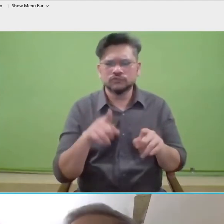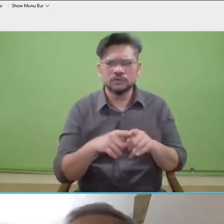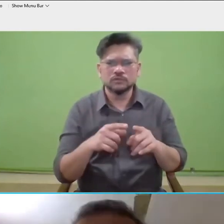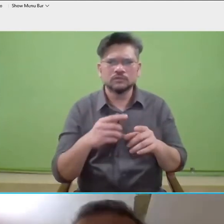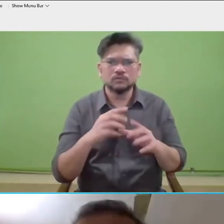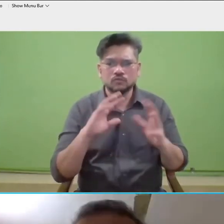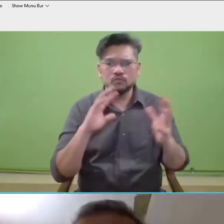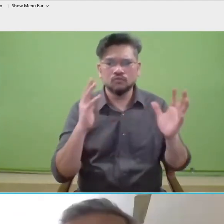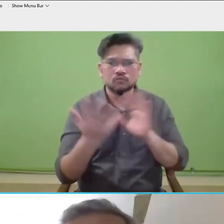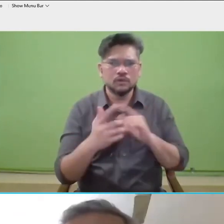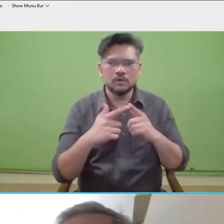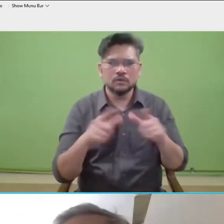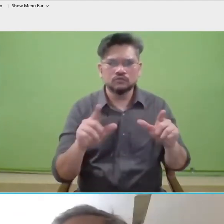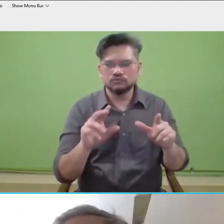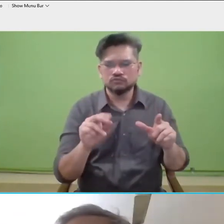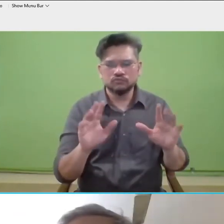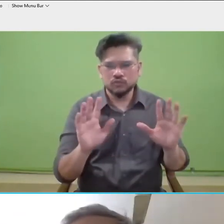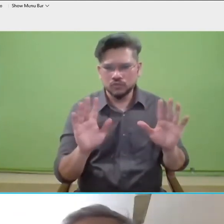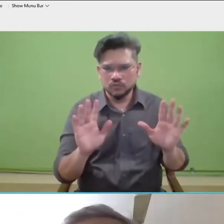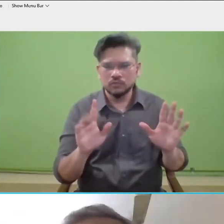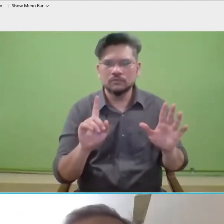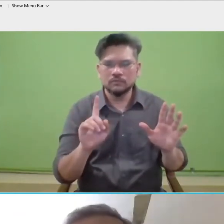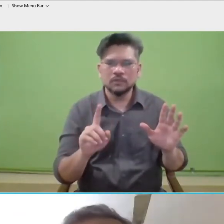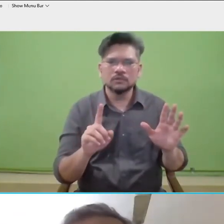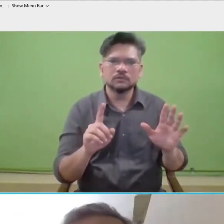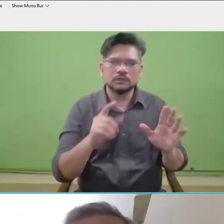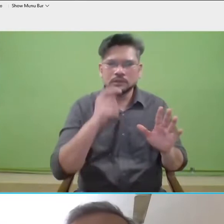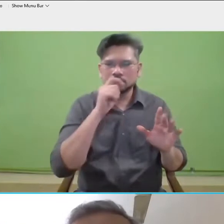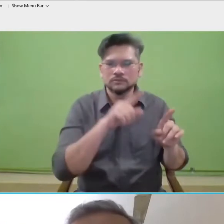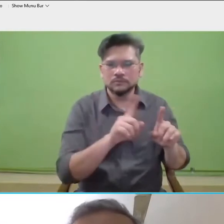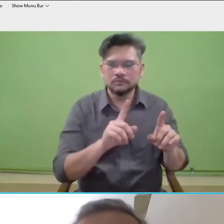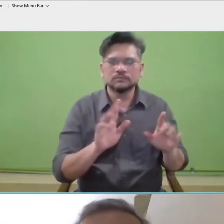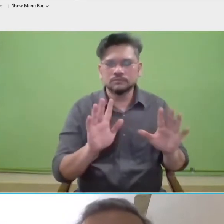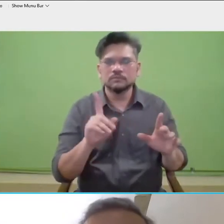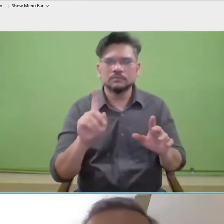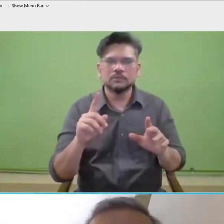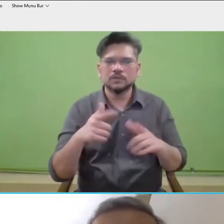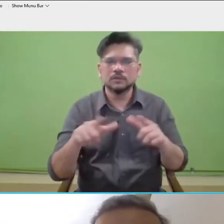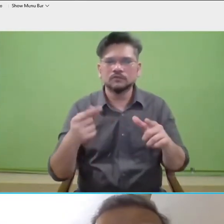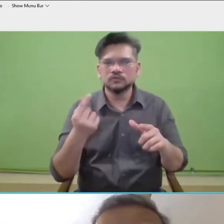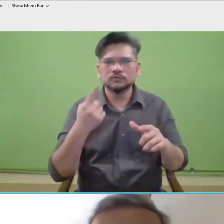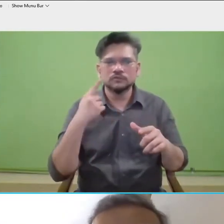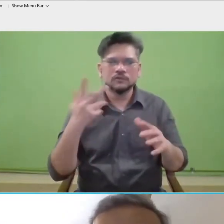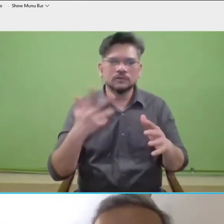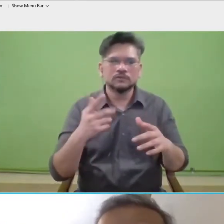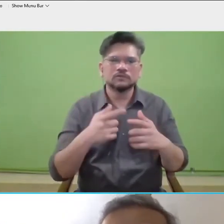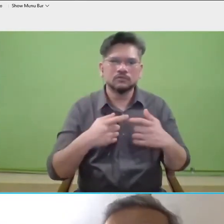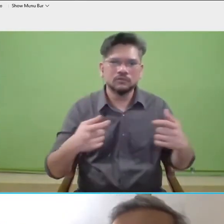like English is but it is a language for mostly for conference attending conference etc where